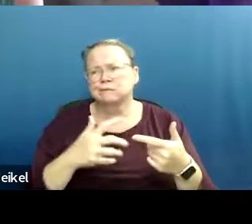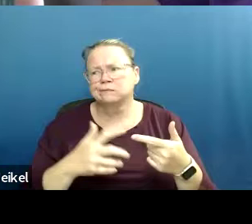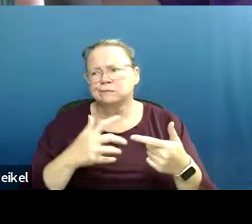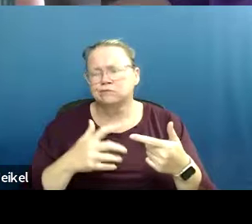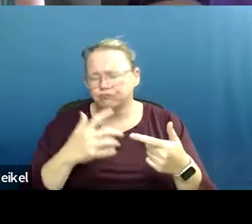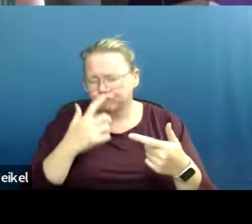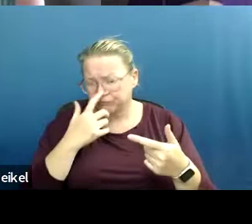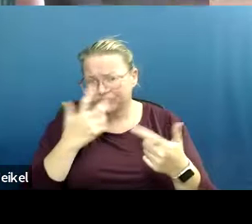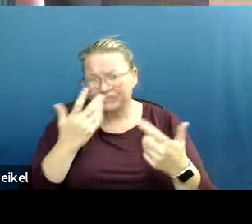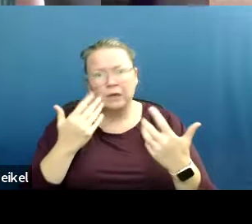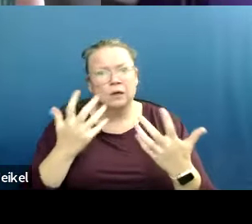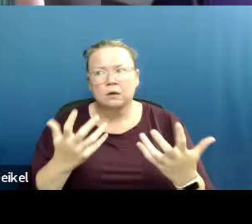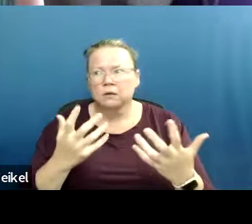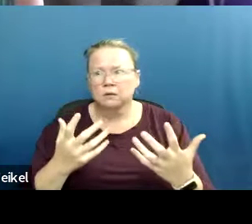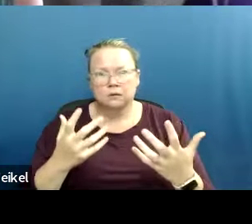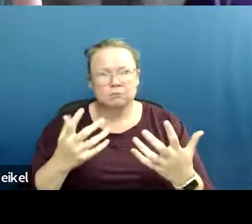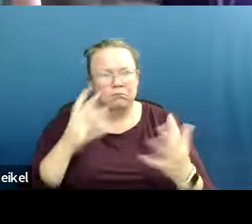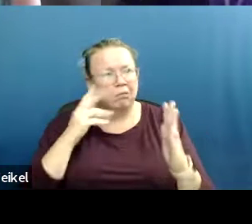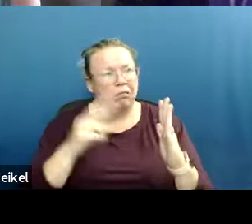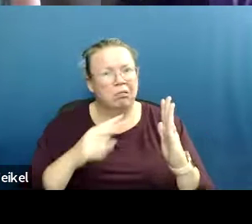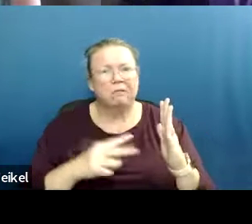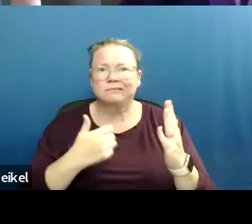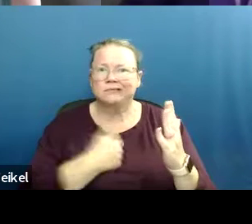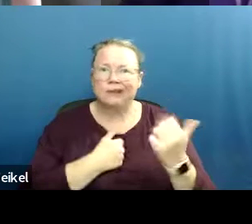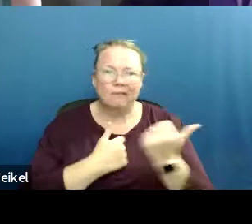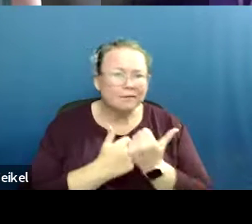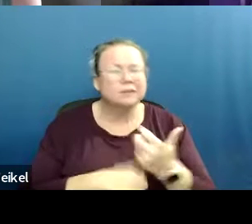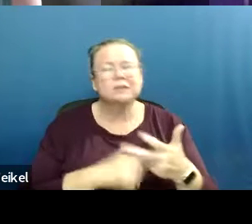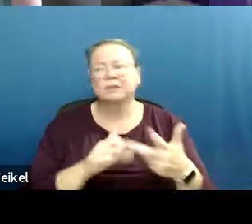Lindsay Ludwig: Oh, my gosh, I'm just looking through all of them self advocacy. We've got